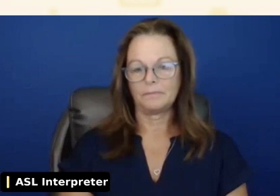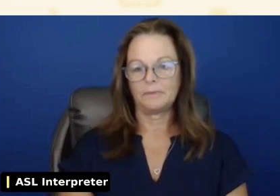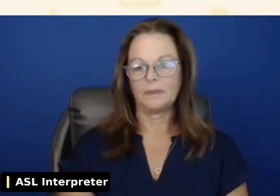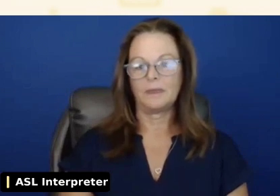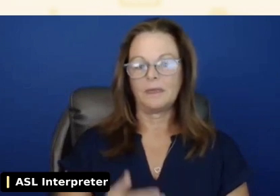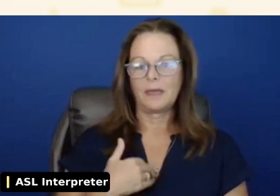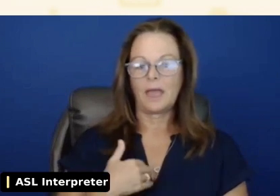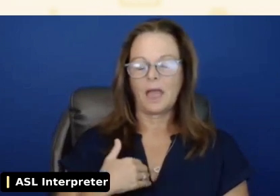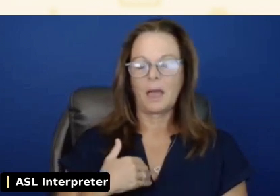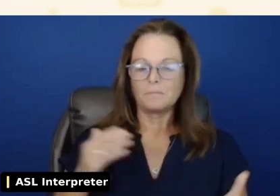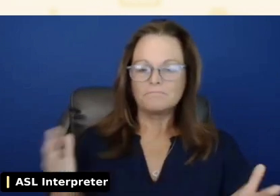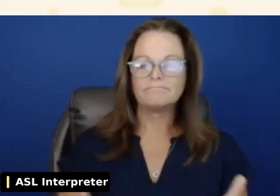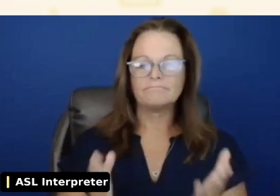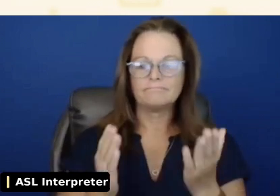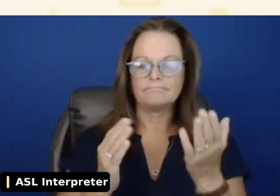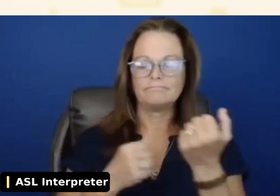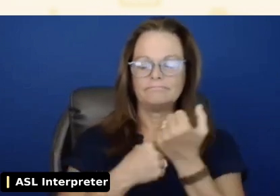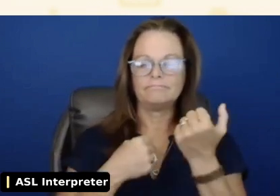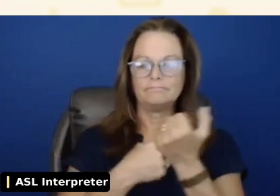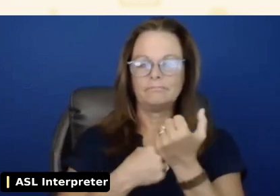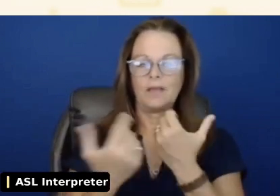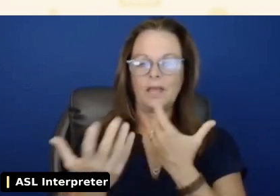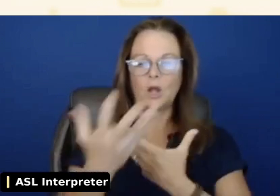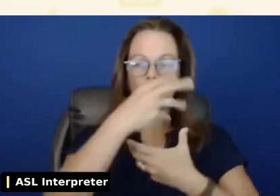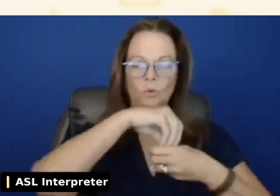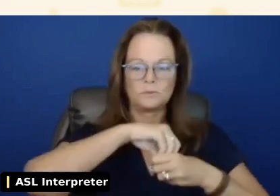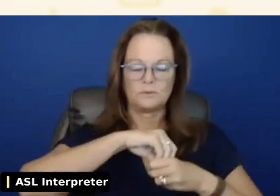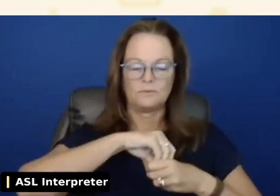And I’d like you to remember that every step we take